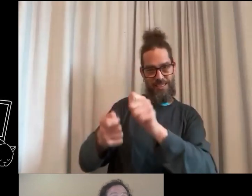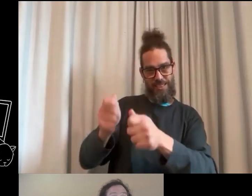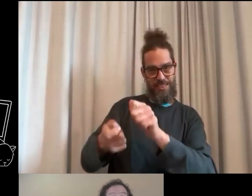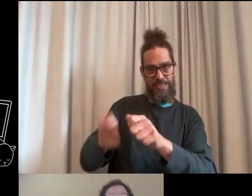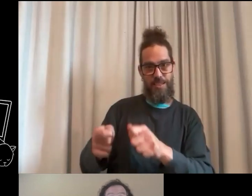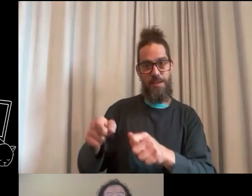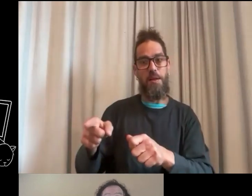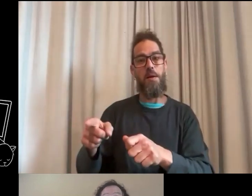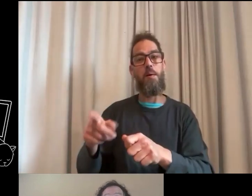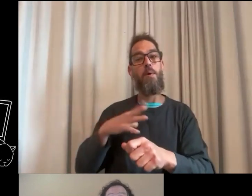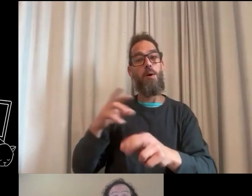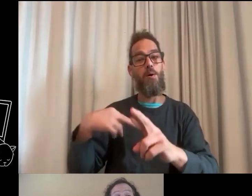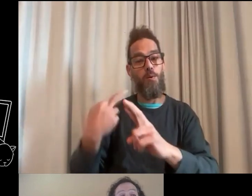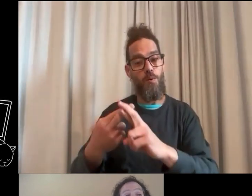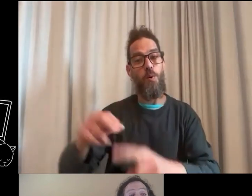to unpack things in simplified language.